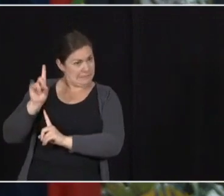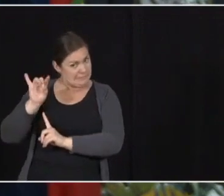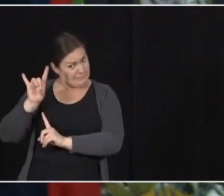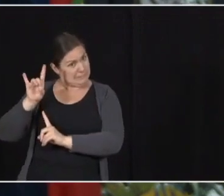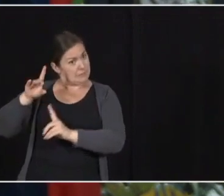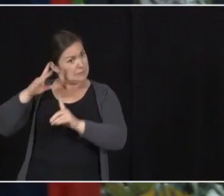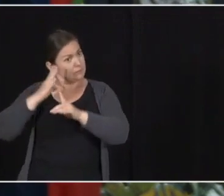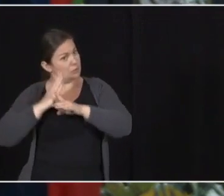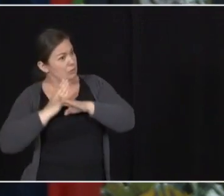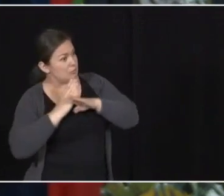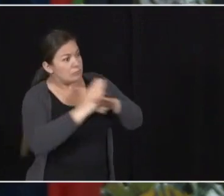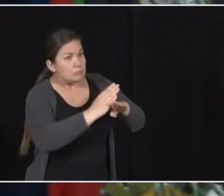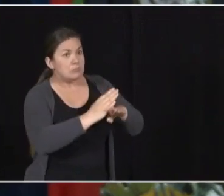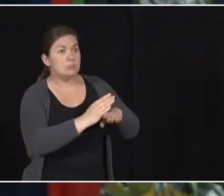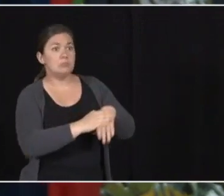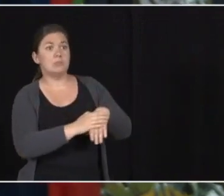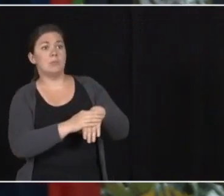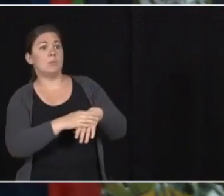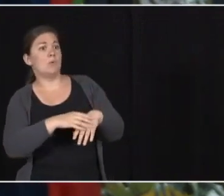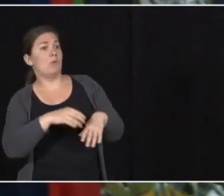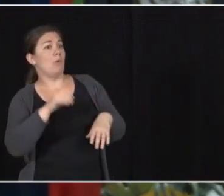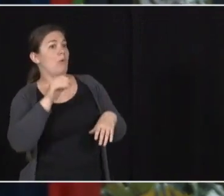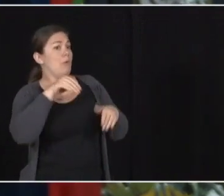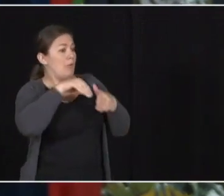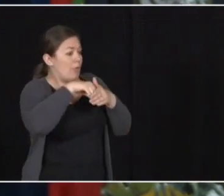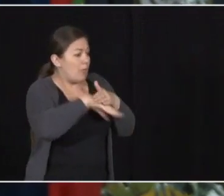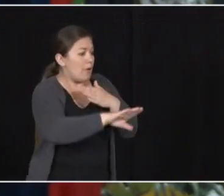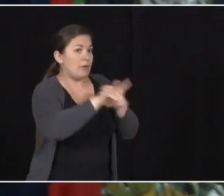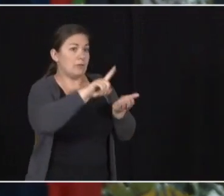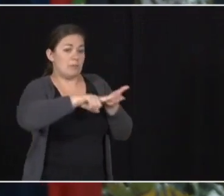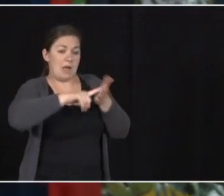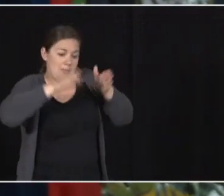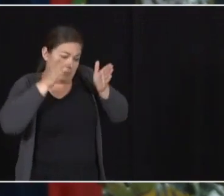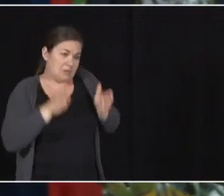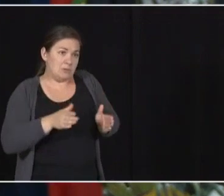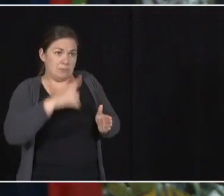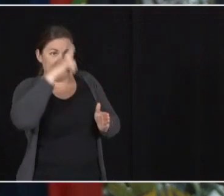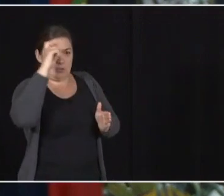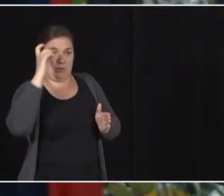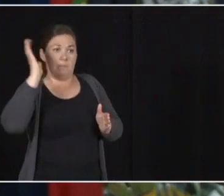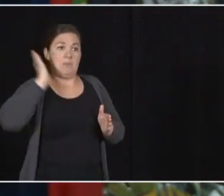inspectors, stopped or impeded anyway and present inspections from starting up again. They stopped for a time when Doctor Williams issues